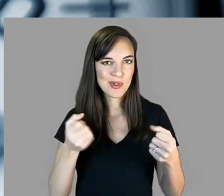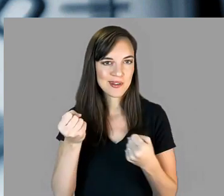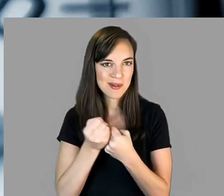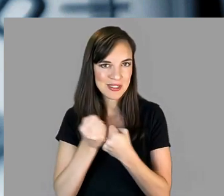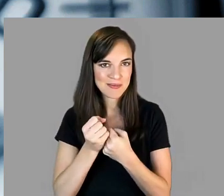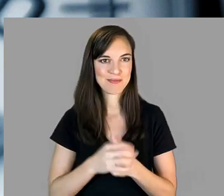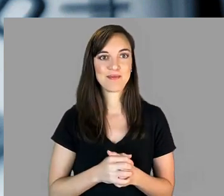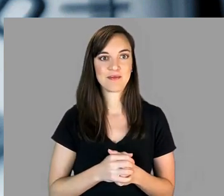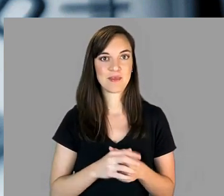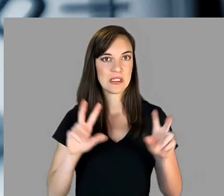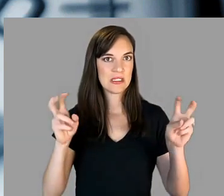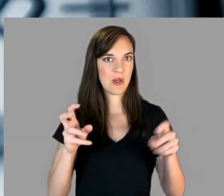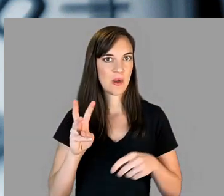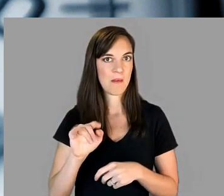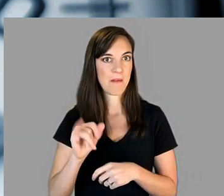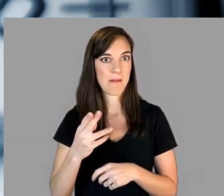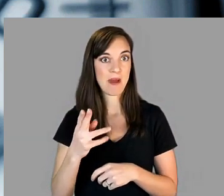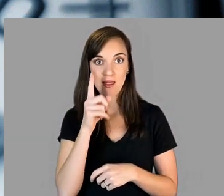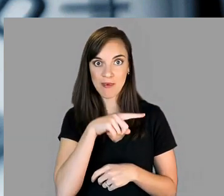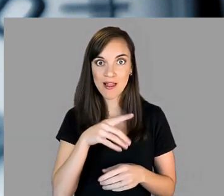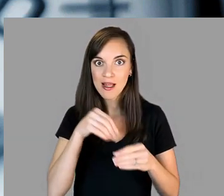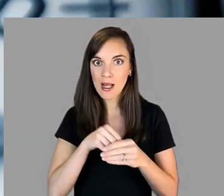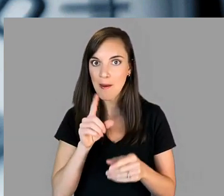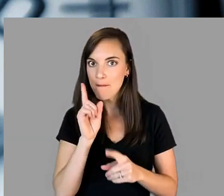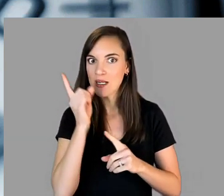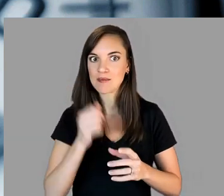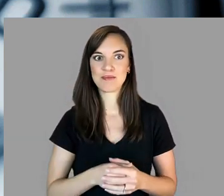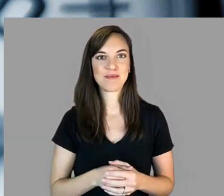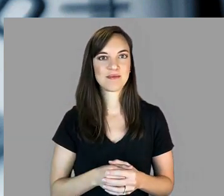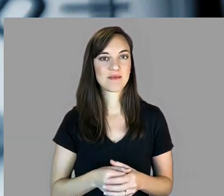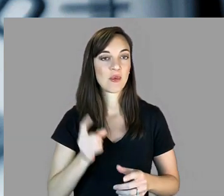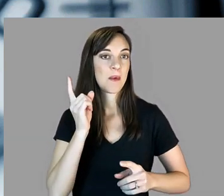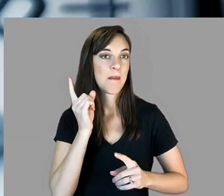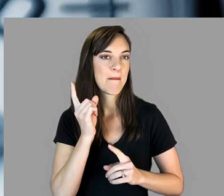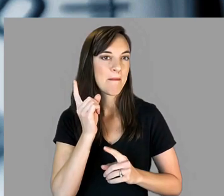Let’s talk about accommodations. (clock ticking) Myths in a Minute…